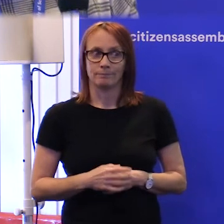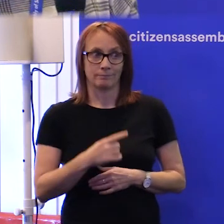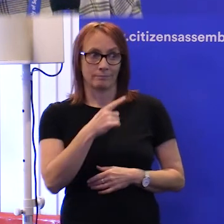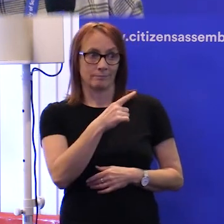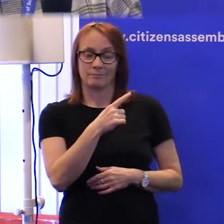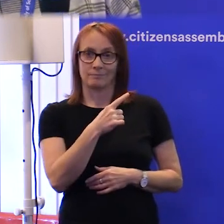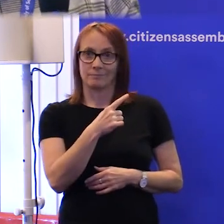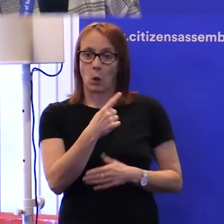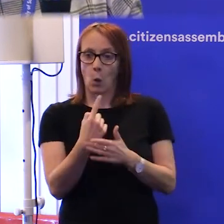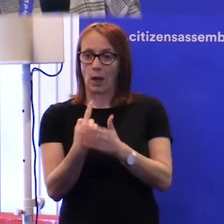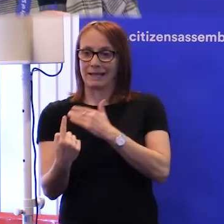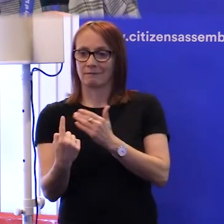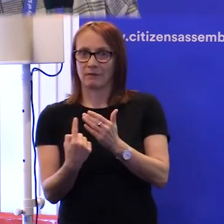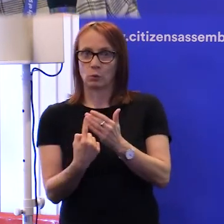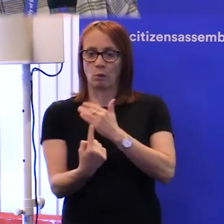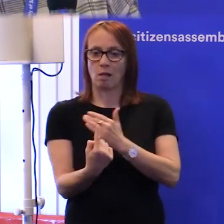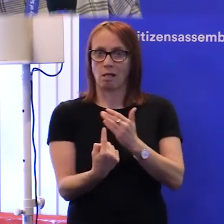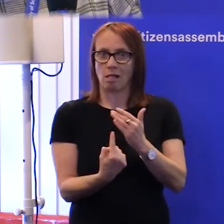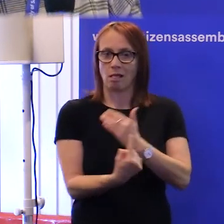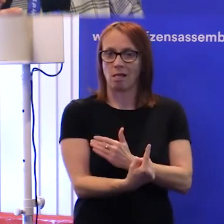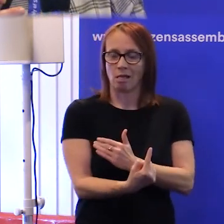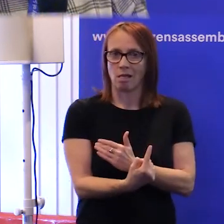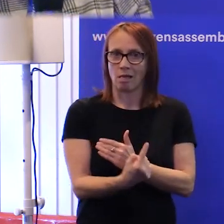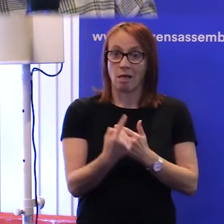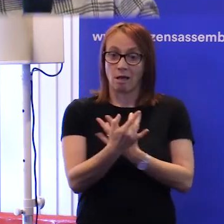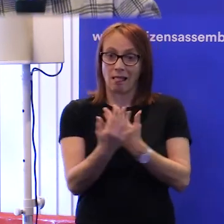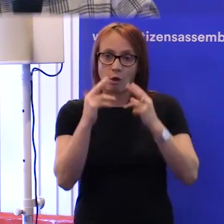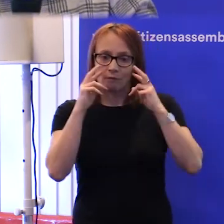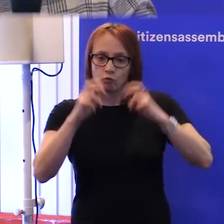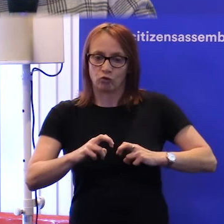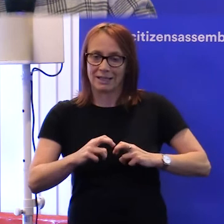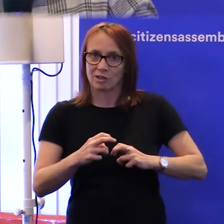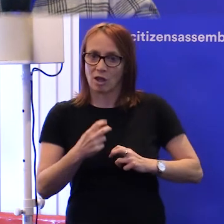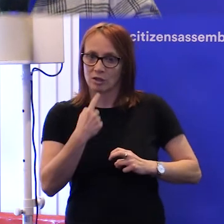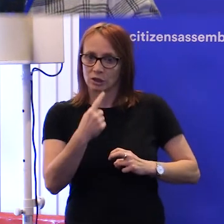quirks a lot of research has shown that actually there's systematic and regular